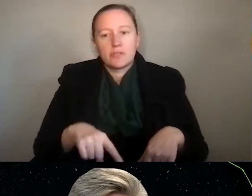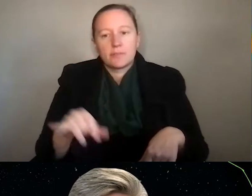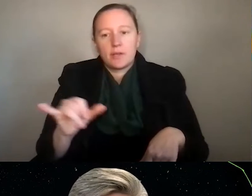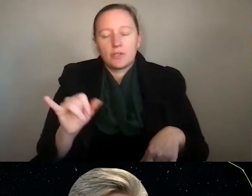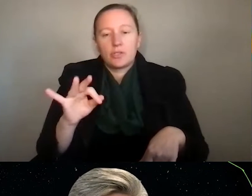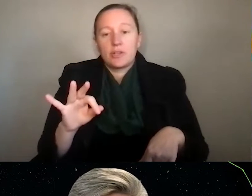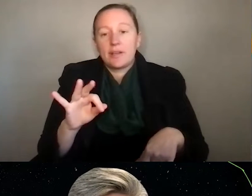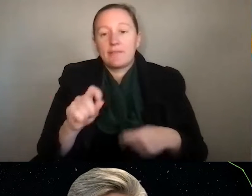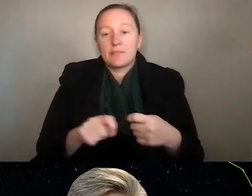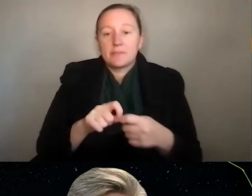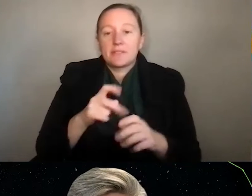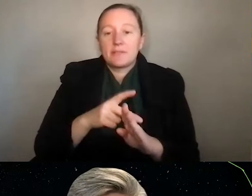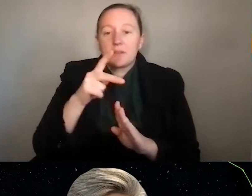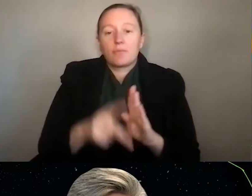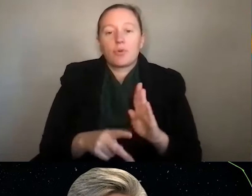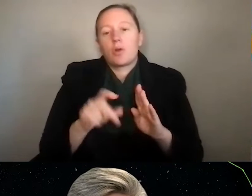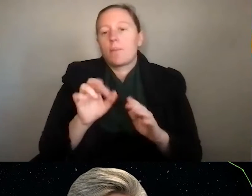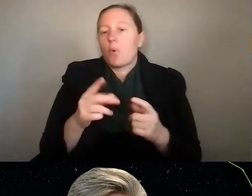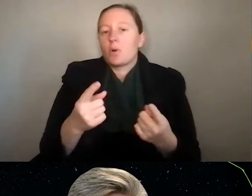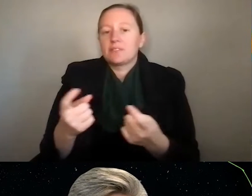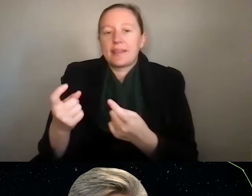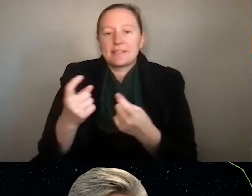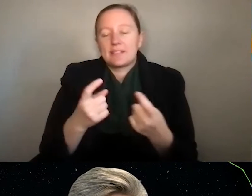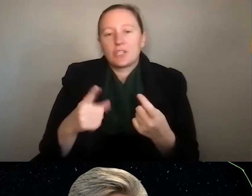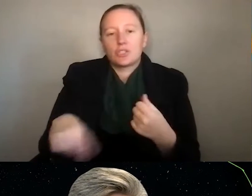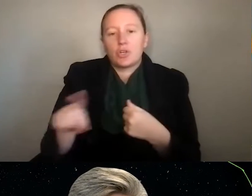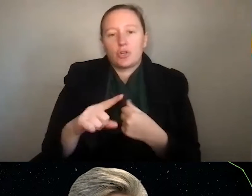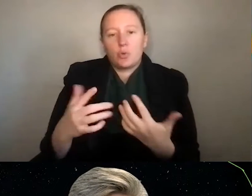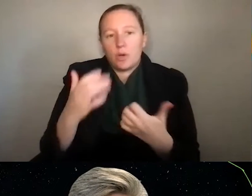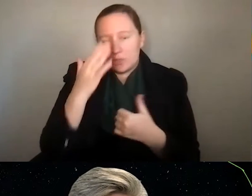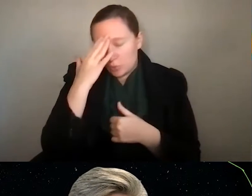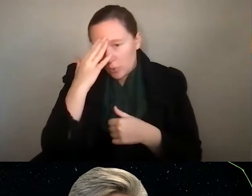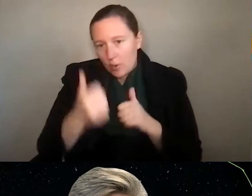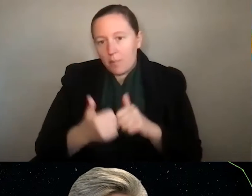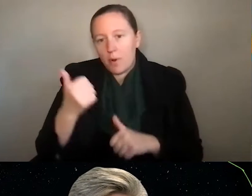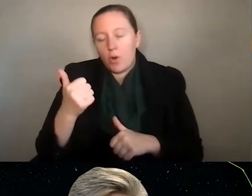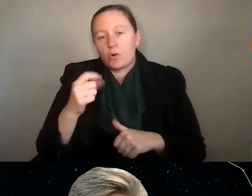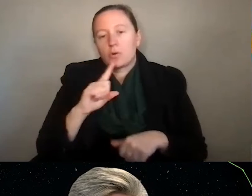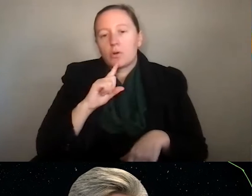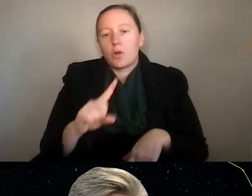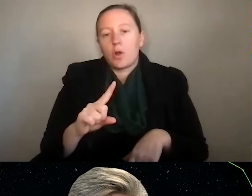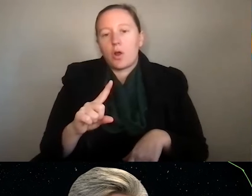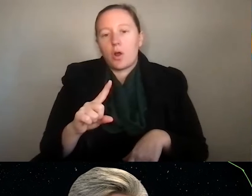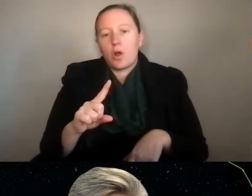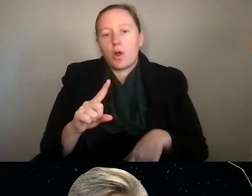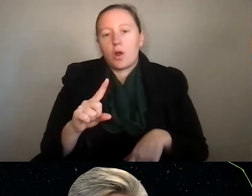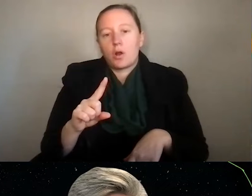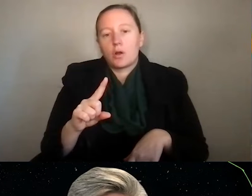a particular program or solicitation that you were inquiring, most of them, there are early, so the data you will see,